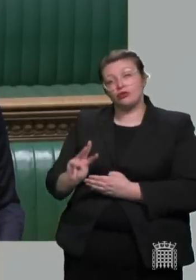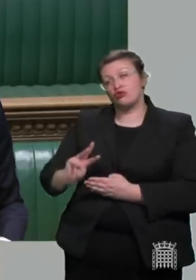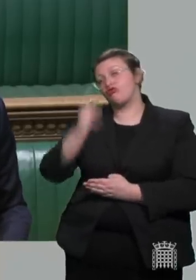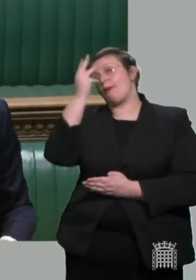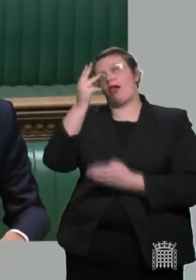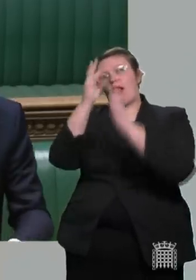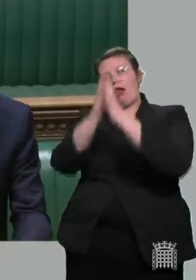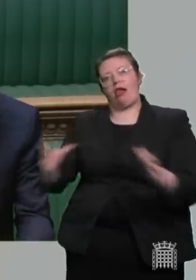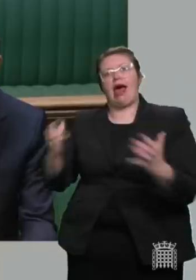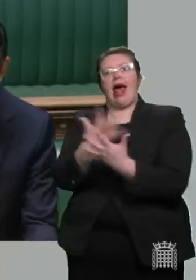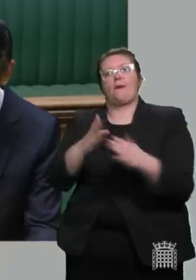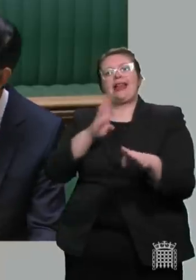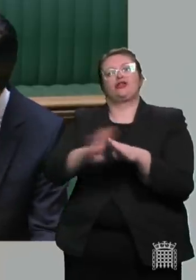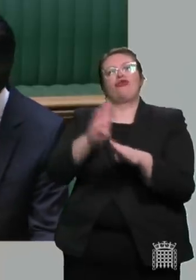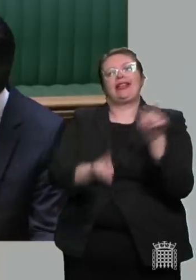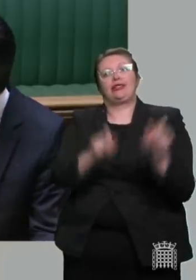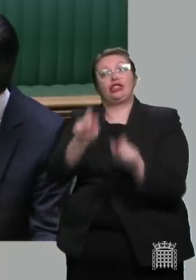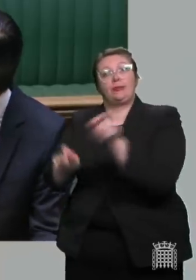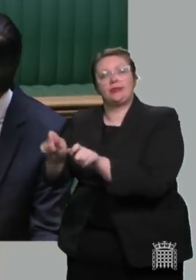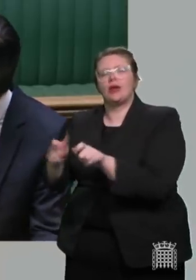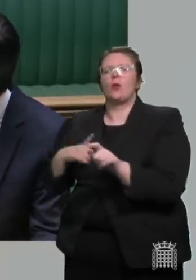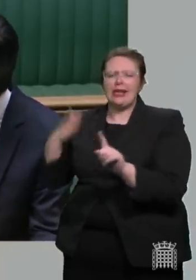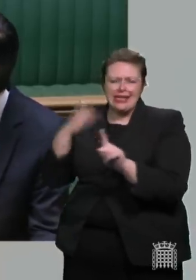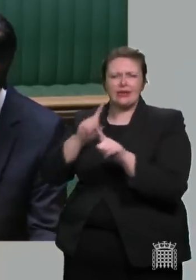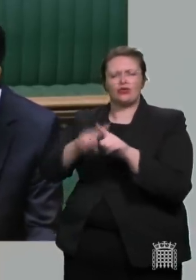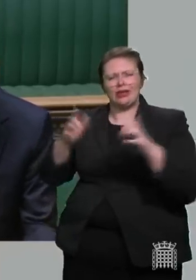we are taking what works to get people into jobs and making it better.